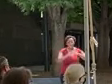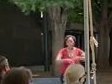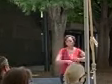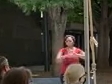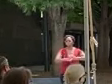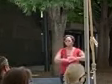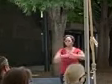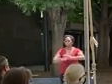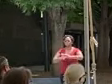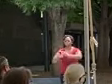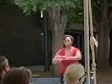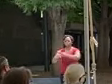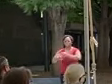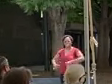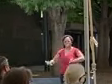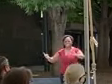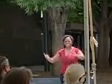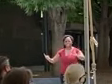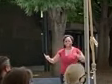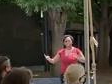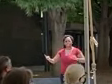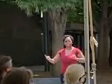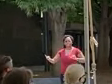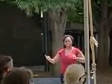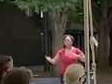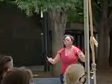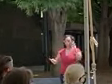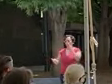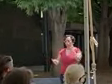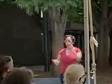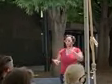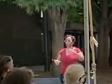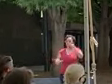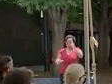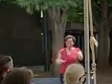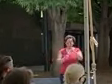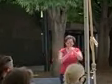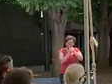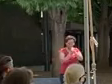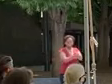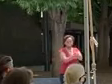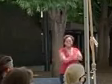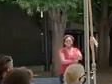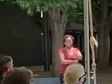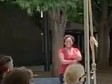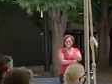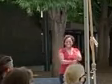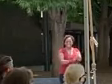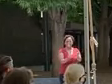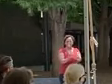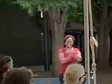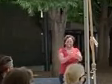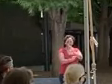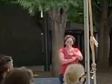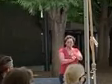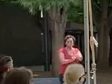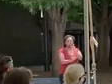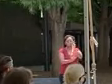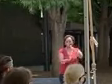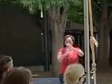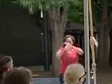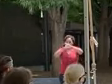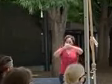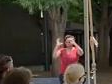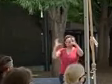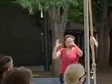We recommit to our work of making the promise of the ADA a reality, enabling all Americans with Disabilities Act to enjoy the National Park.